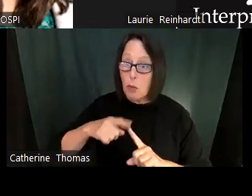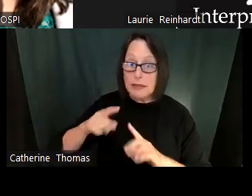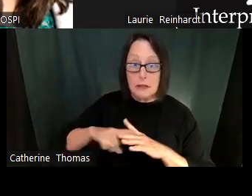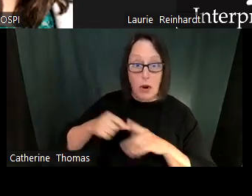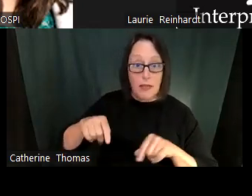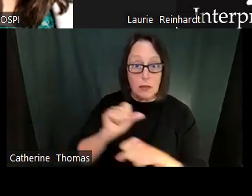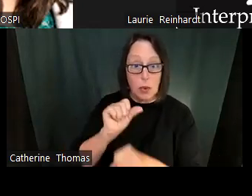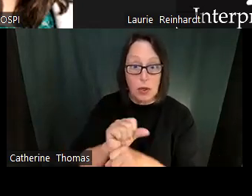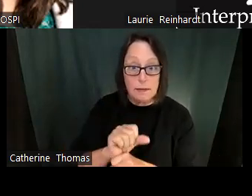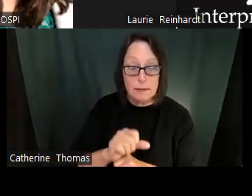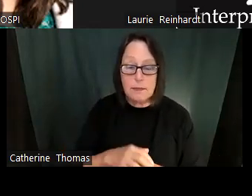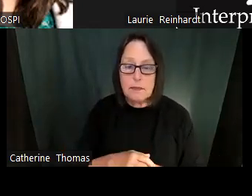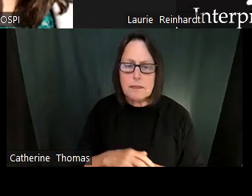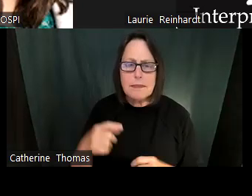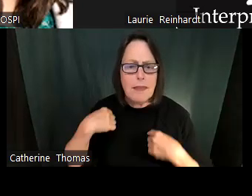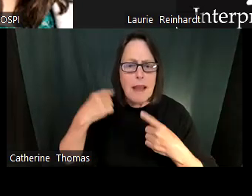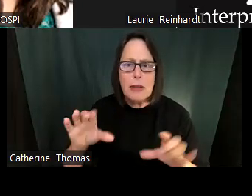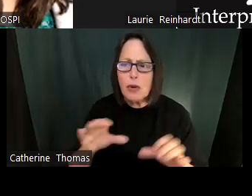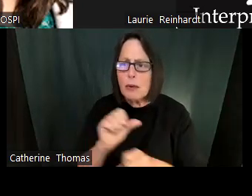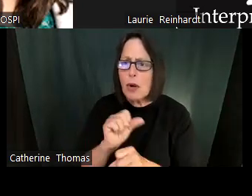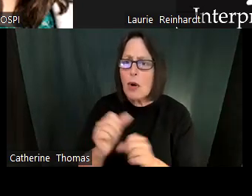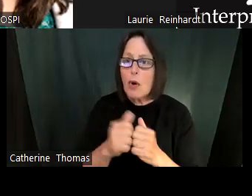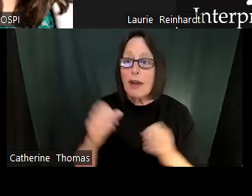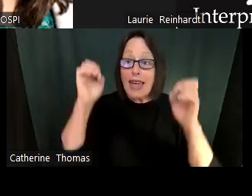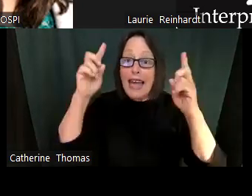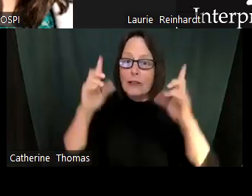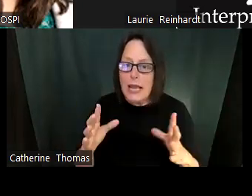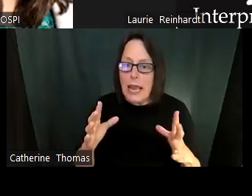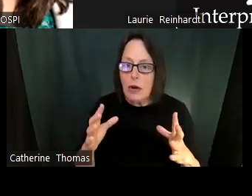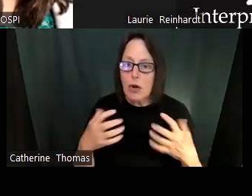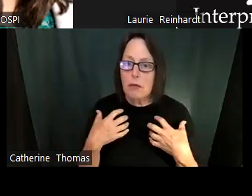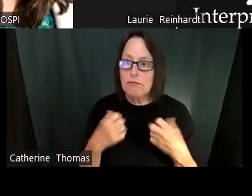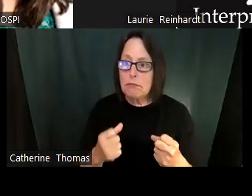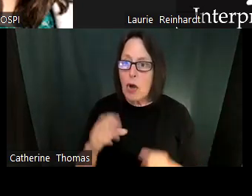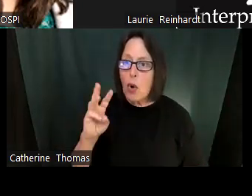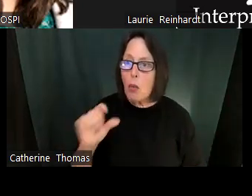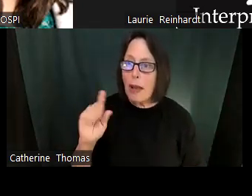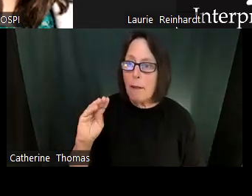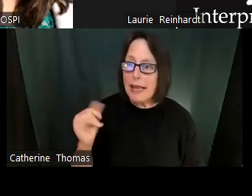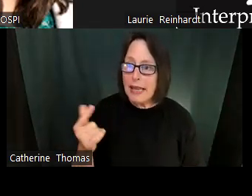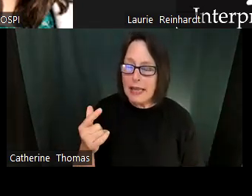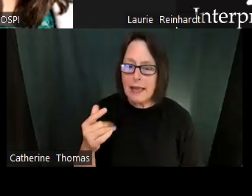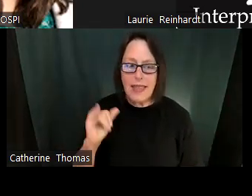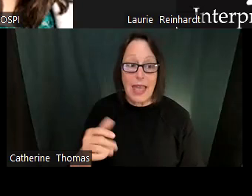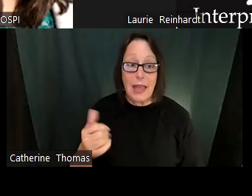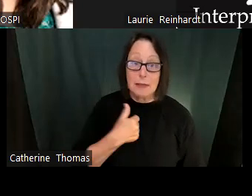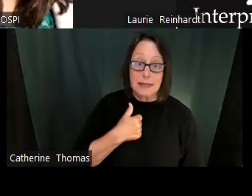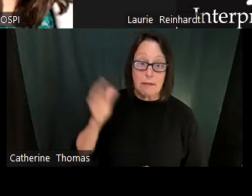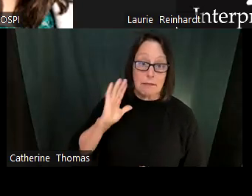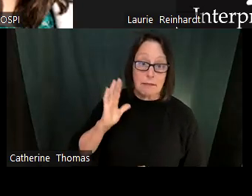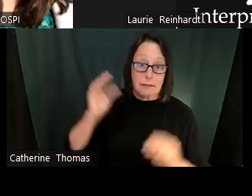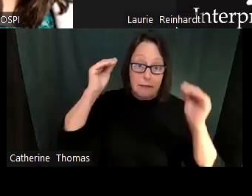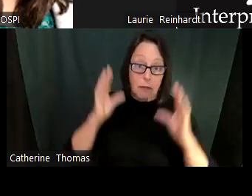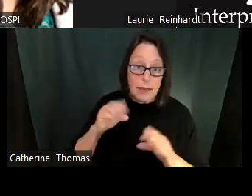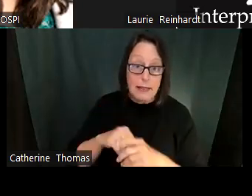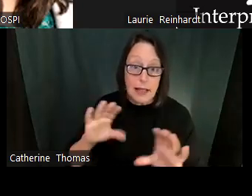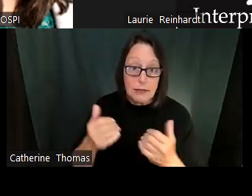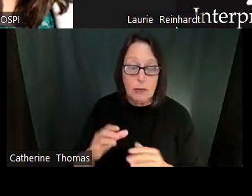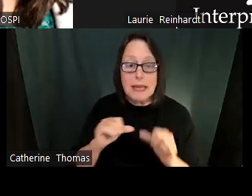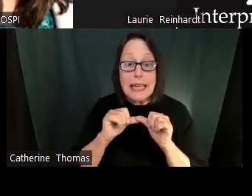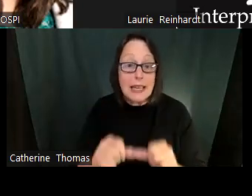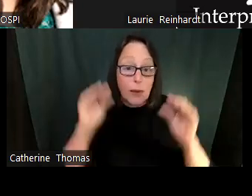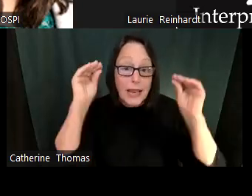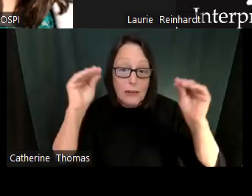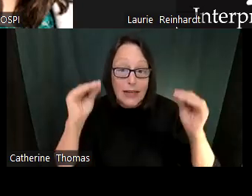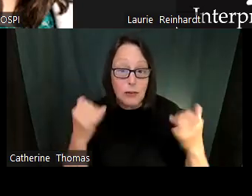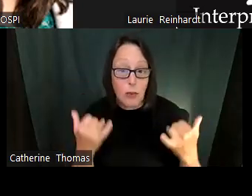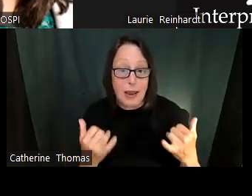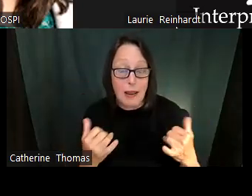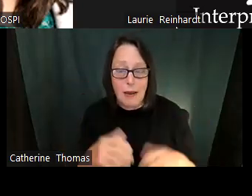Because if we're thinking about how we're building relationships and belonging, we need to pay attention to our own emotional space as we engage in this work.